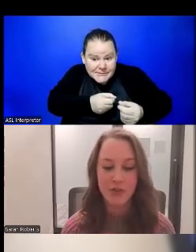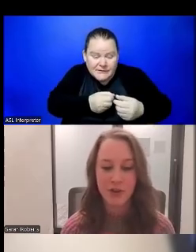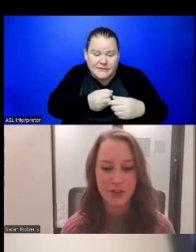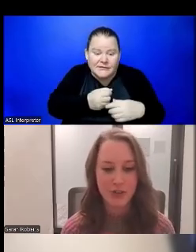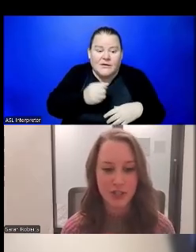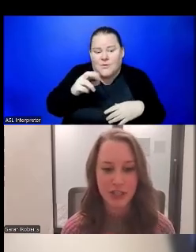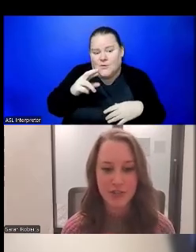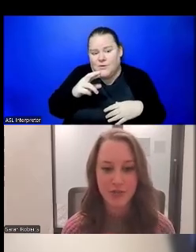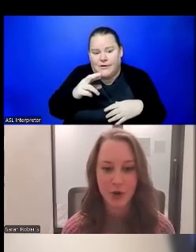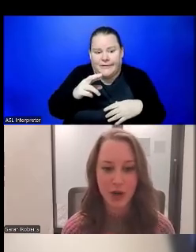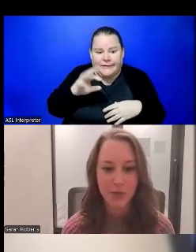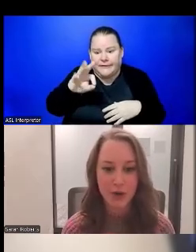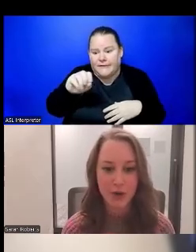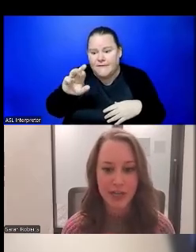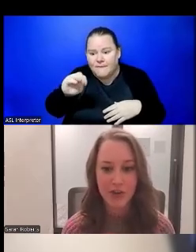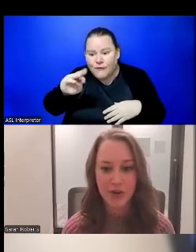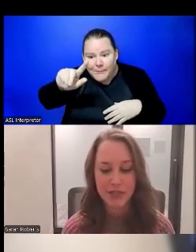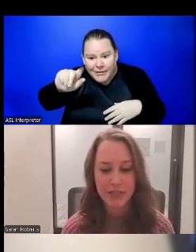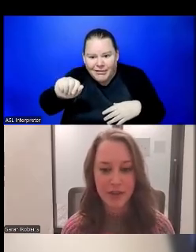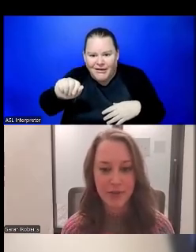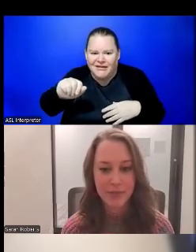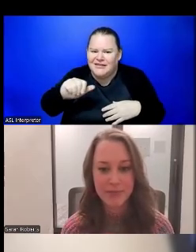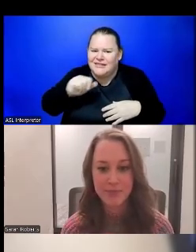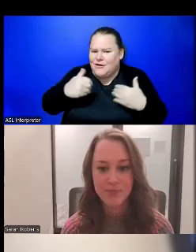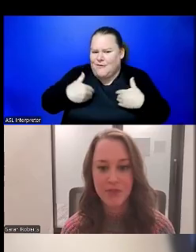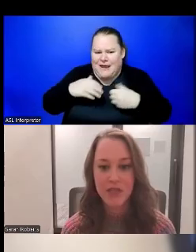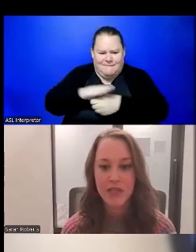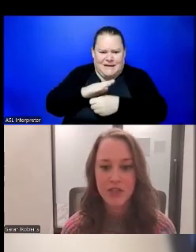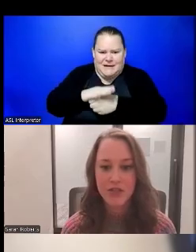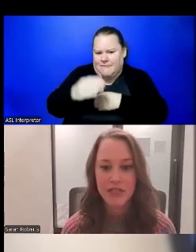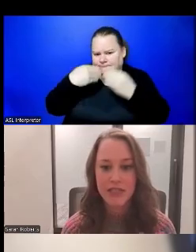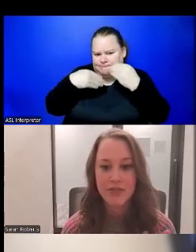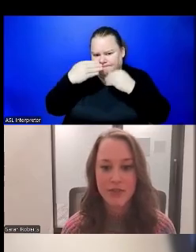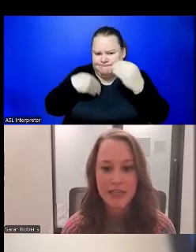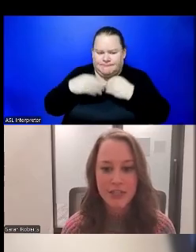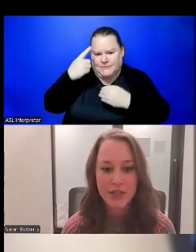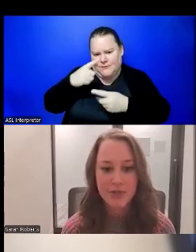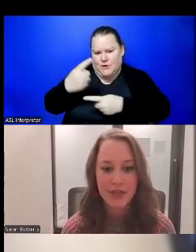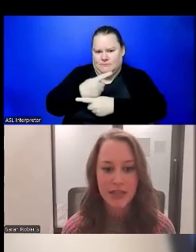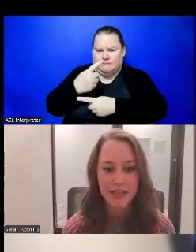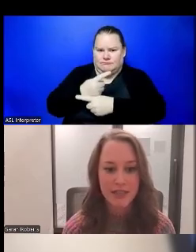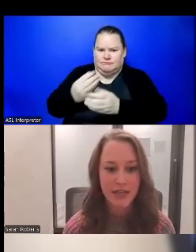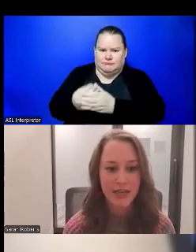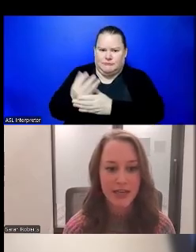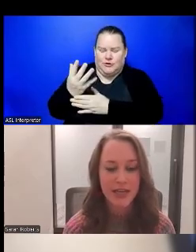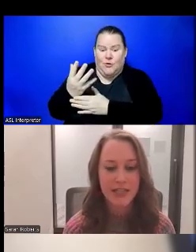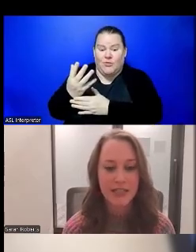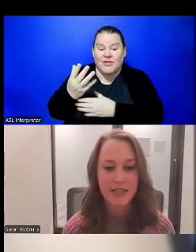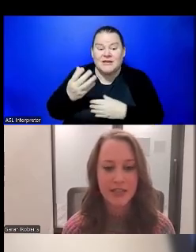overall nutrition for appropriate growth and development. So these feeding tubes are necessary until they